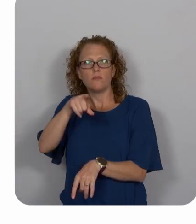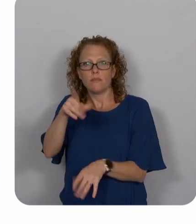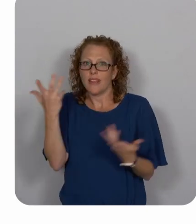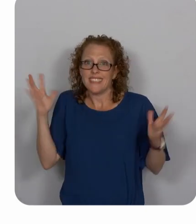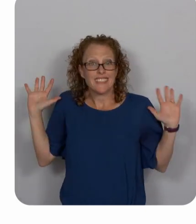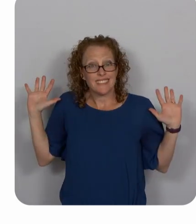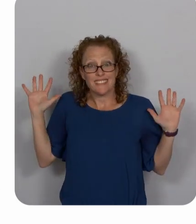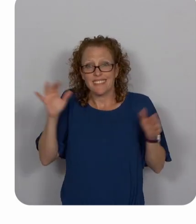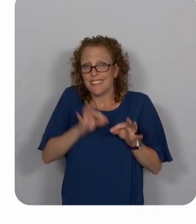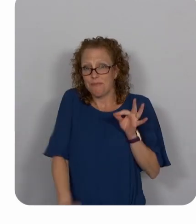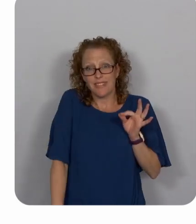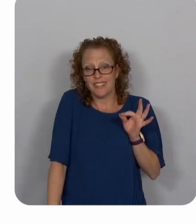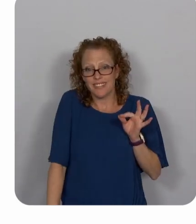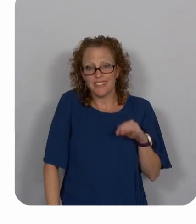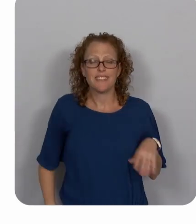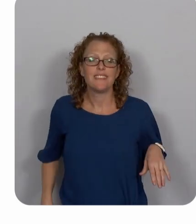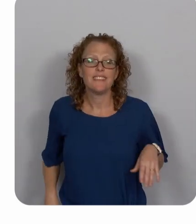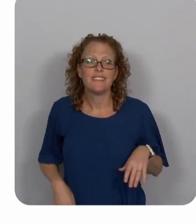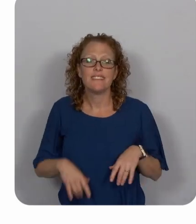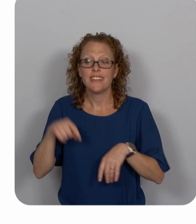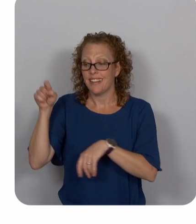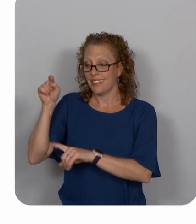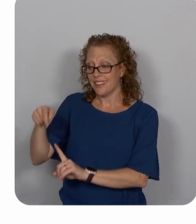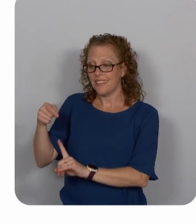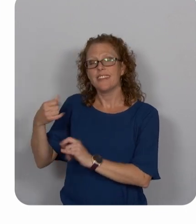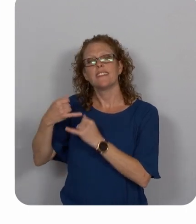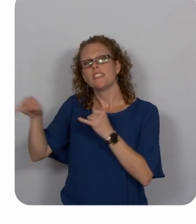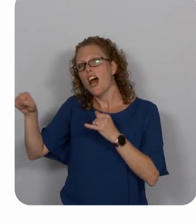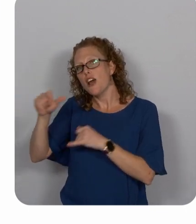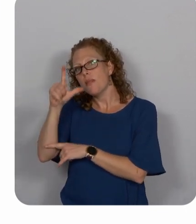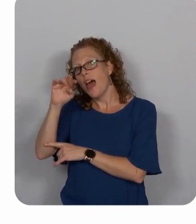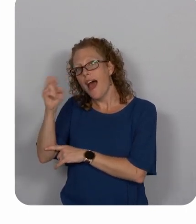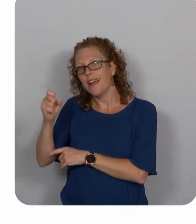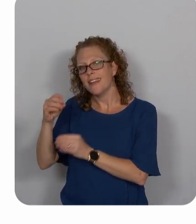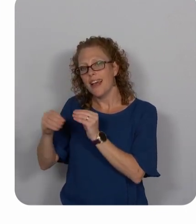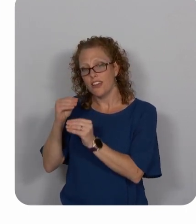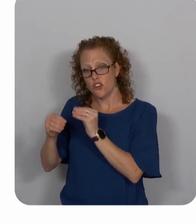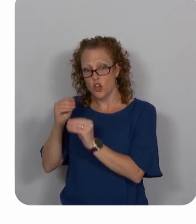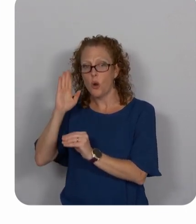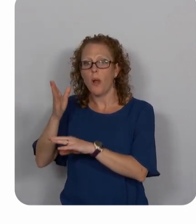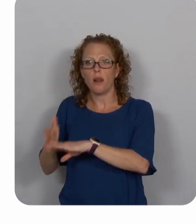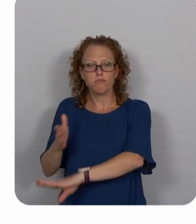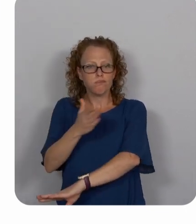The Timeline Editor improves the speed of iteration by having everything on a single timeline.